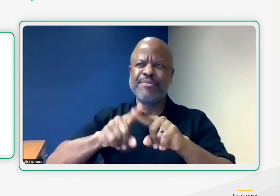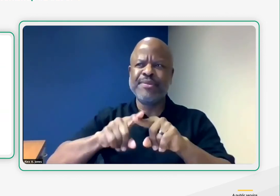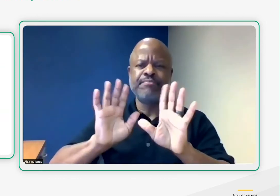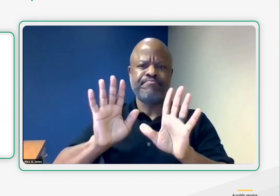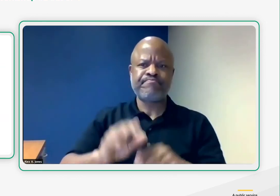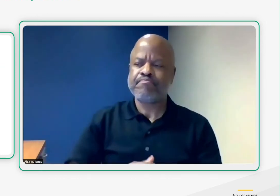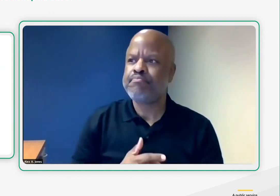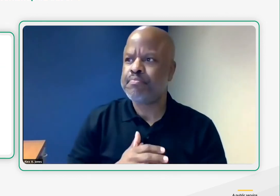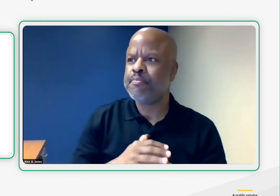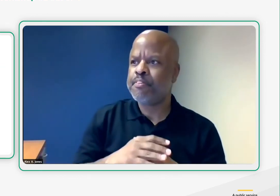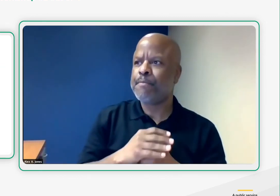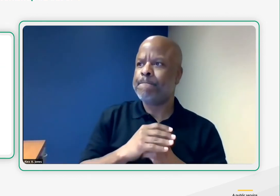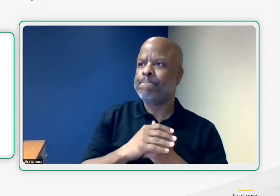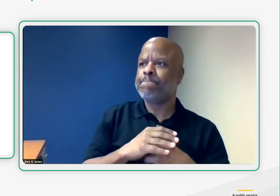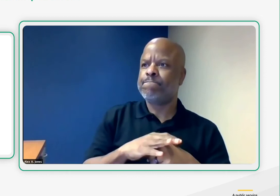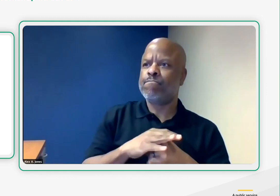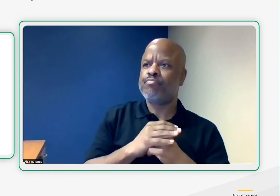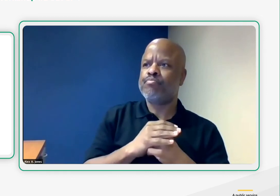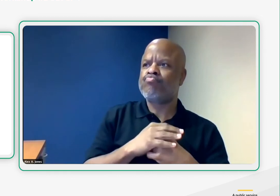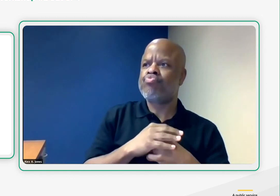So that's really going to be dependent on your individual situation.